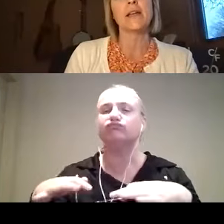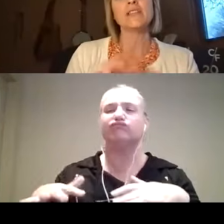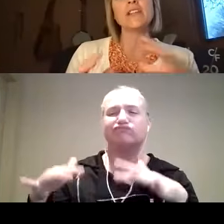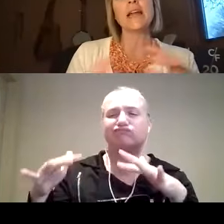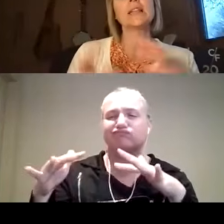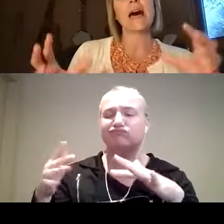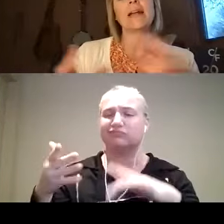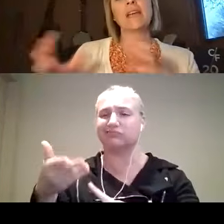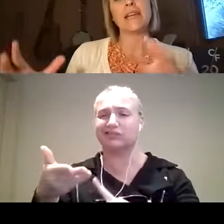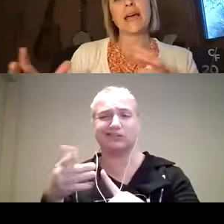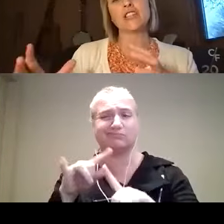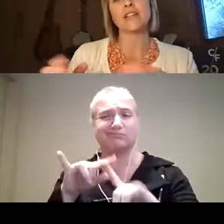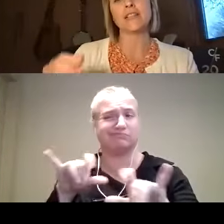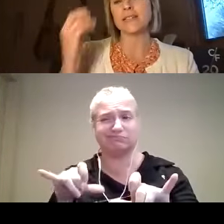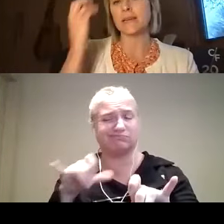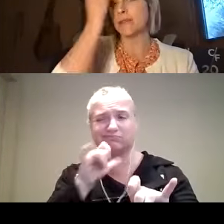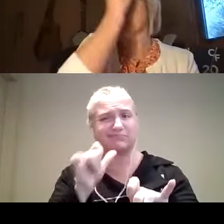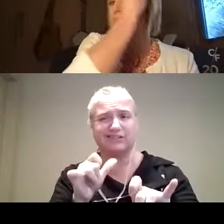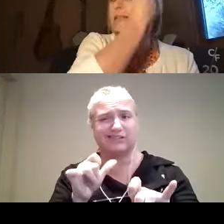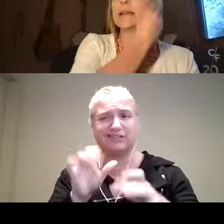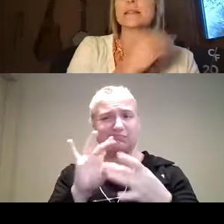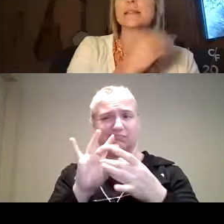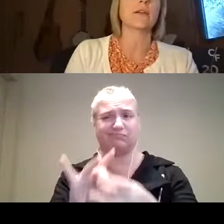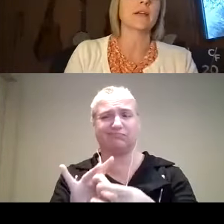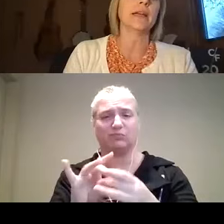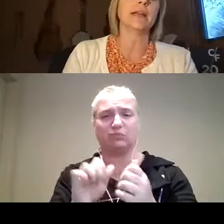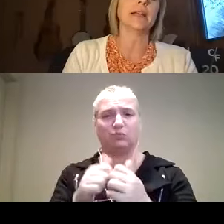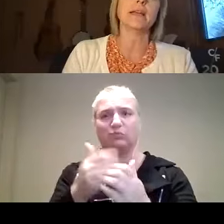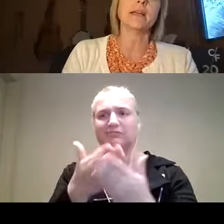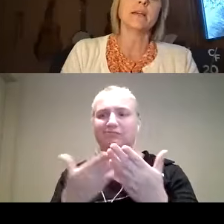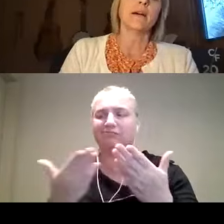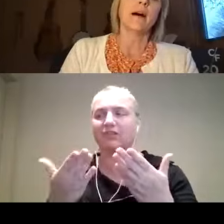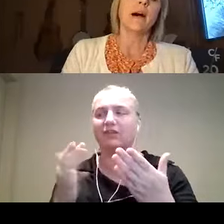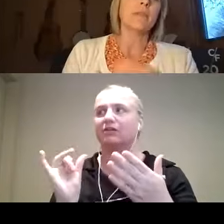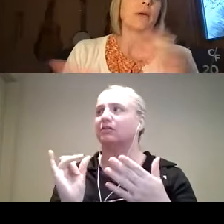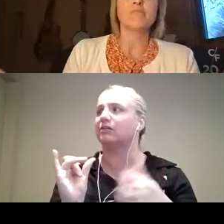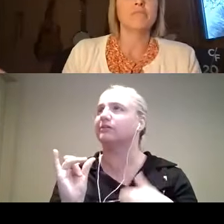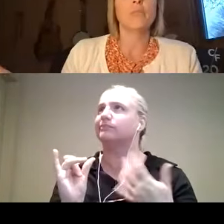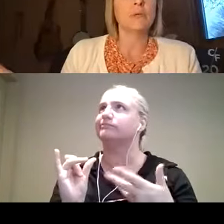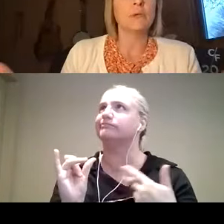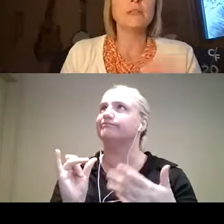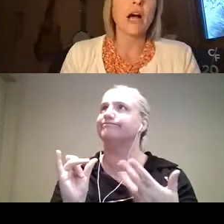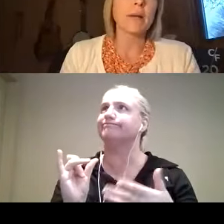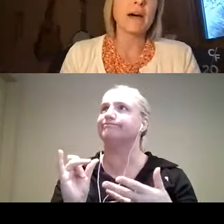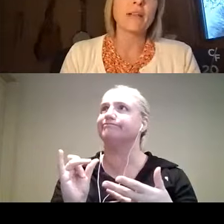There's not a lot of connection to some of those things that are in that we talk about